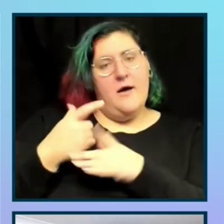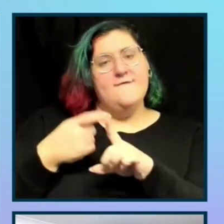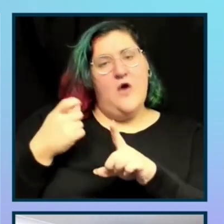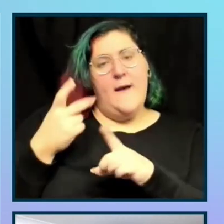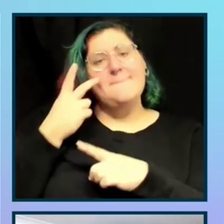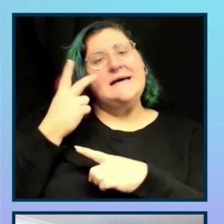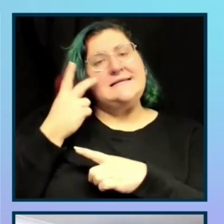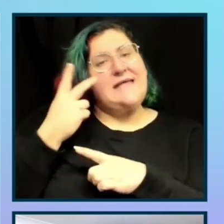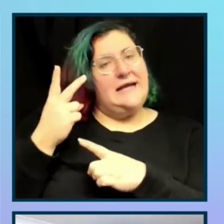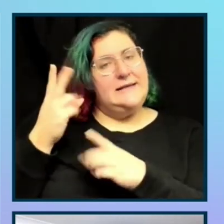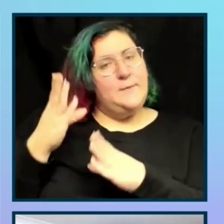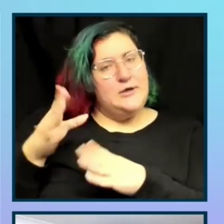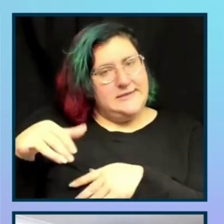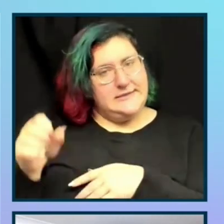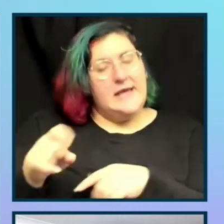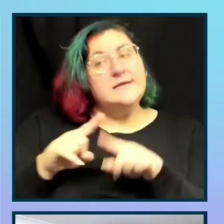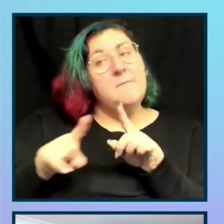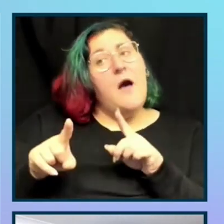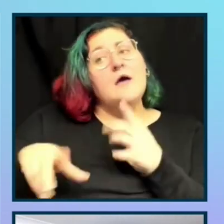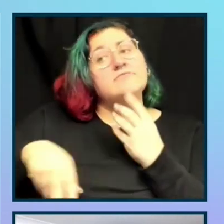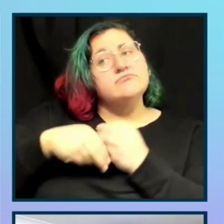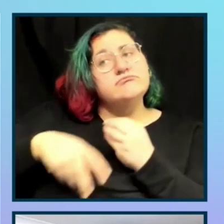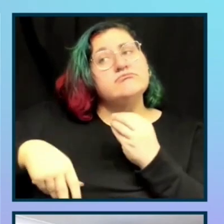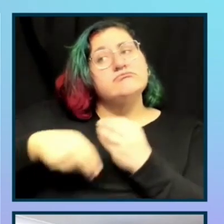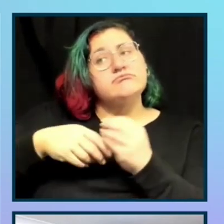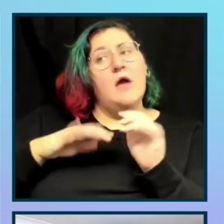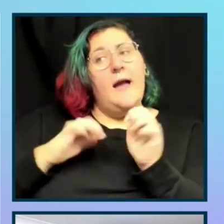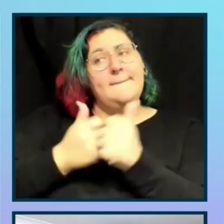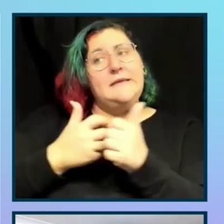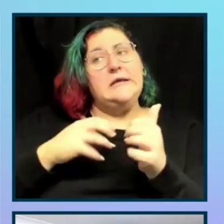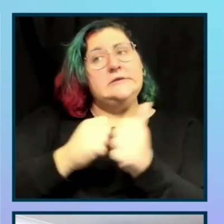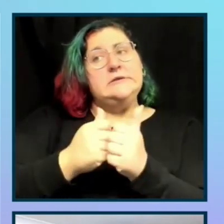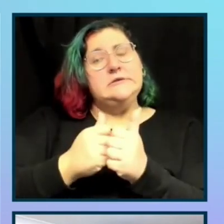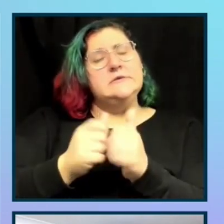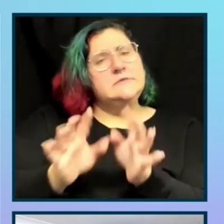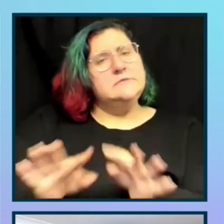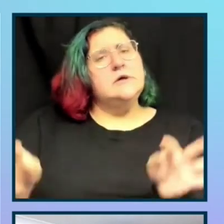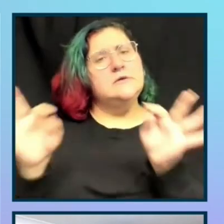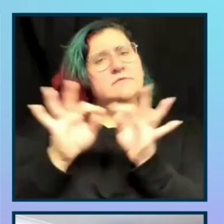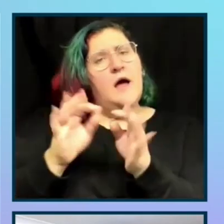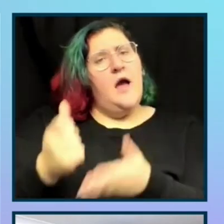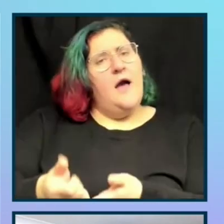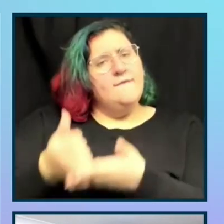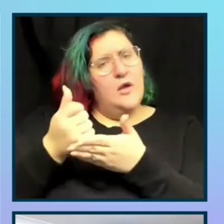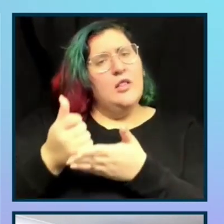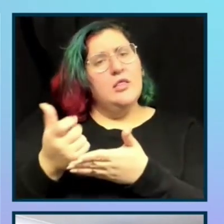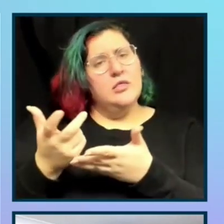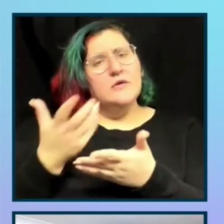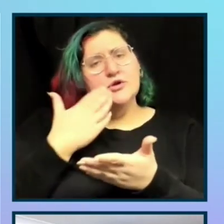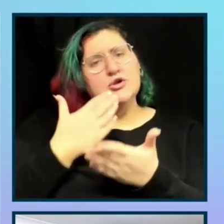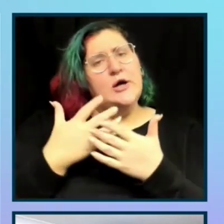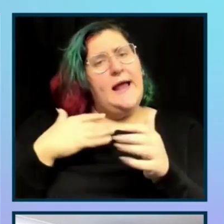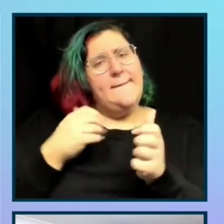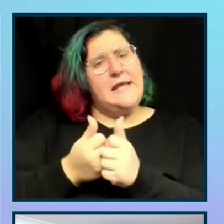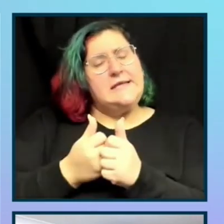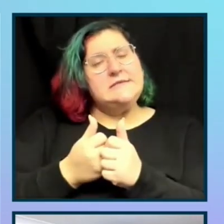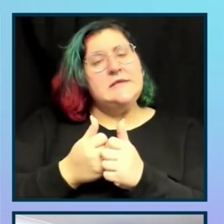they've been adding small updates, but useful ones as well. And they listening to the worldwide Sea Of Thieves community,